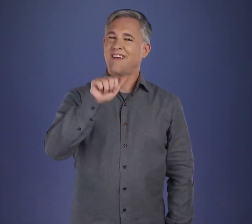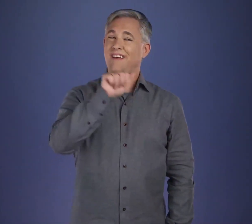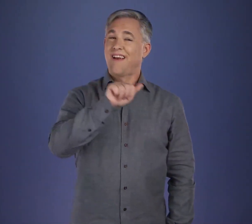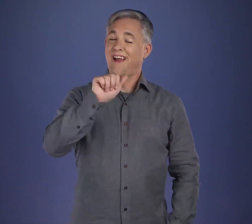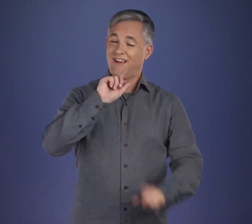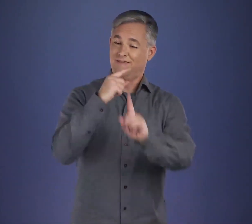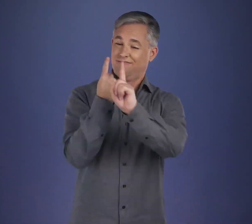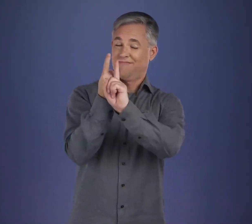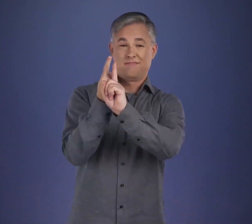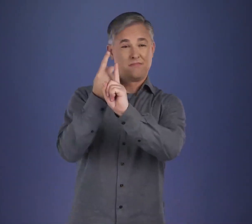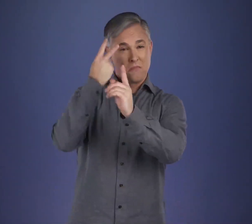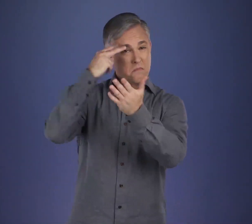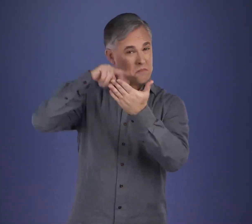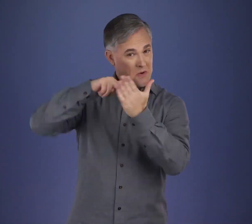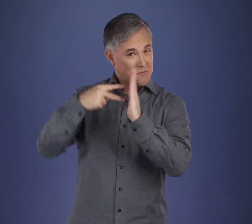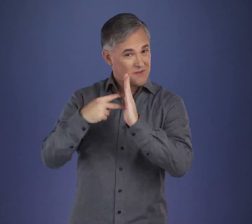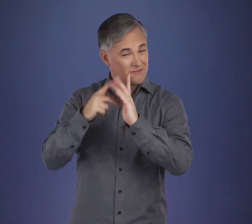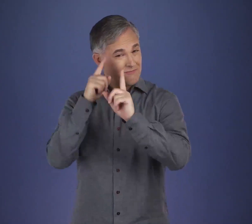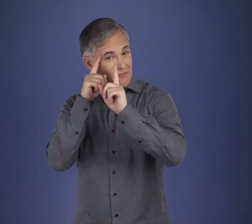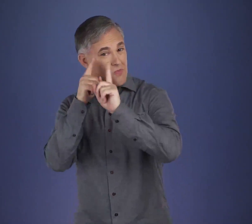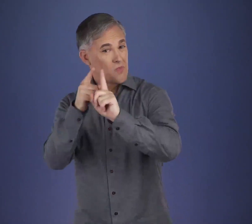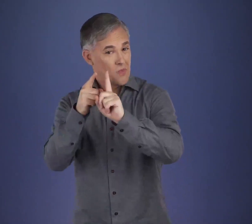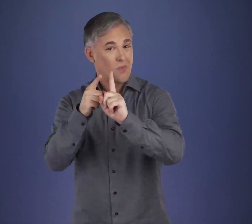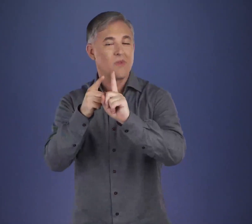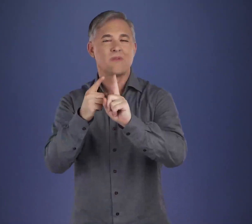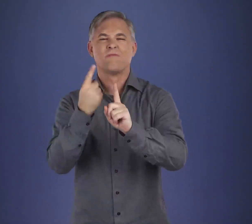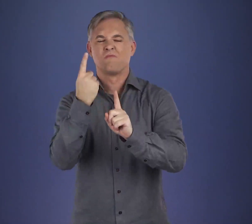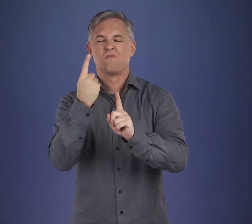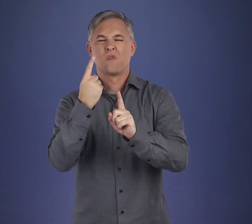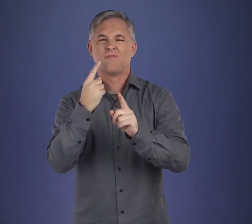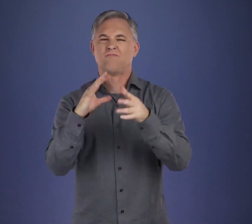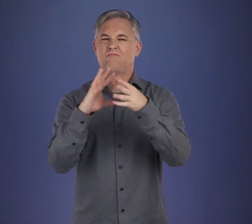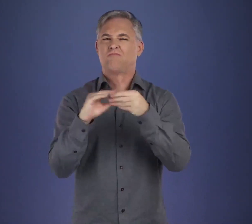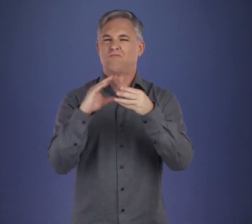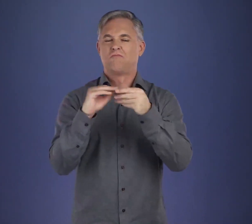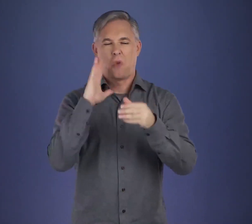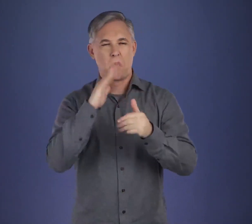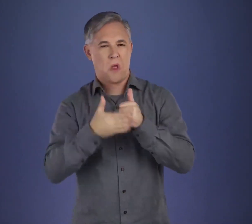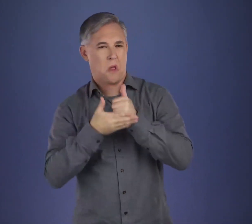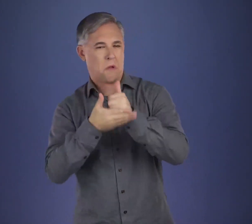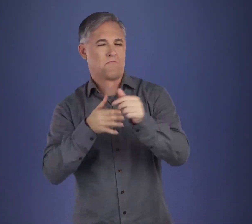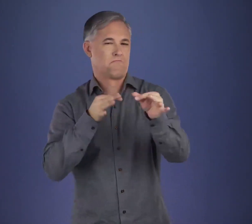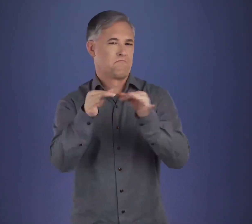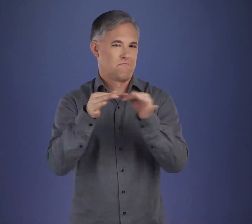Highlighting the wisdom of A.A.’s single purpose, a member tells this story: